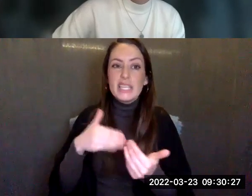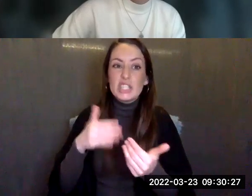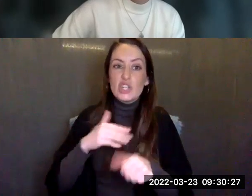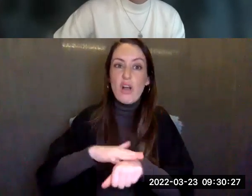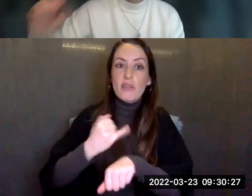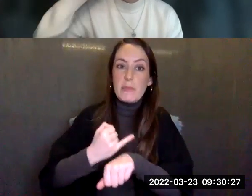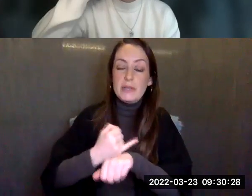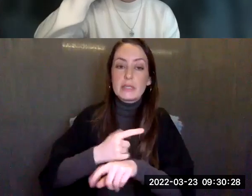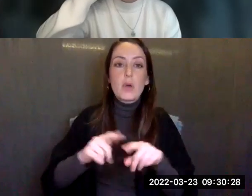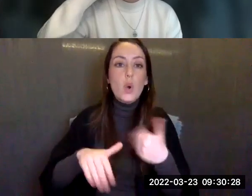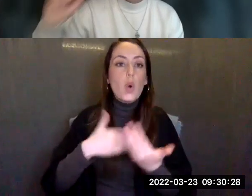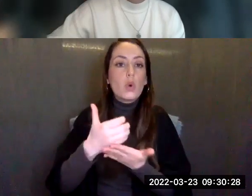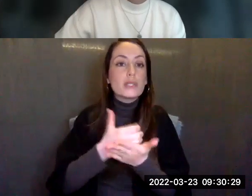But all of the credited courses with our iter in English.